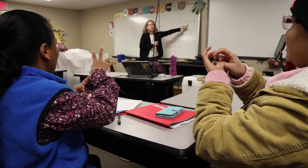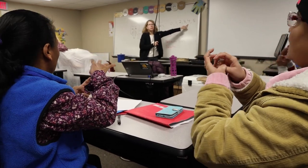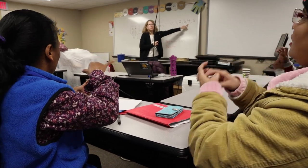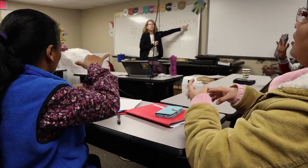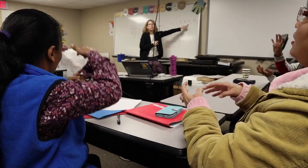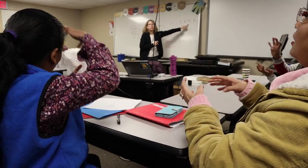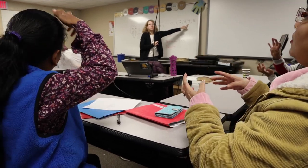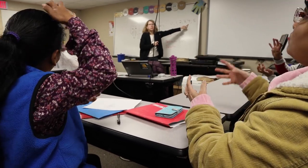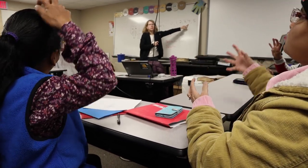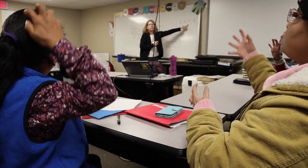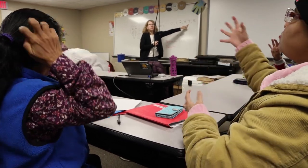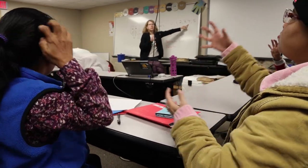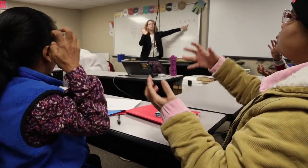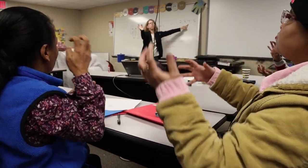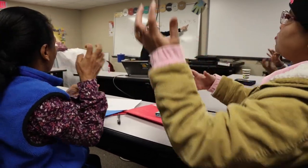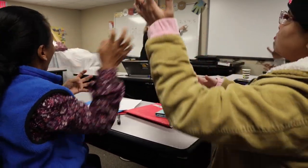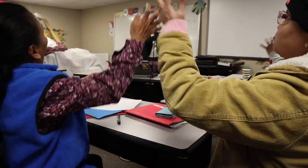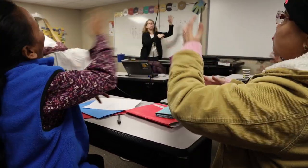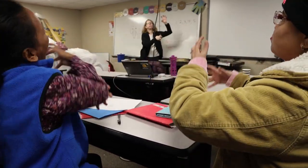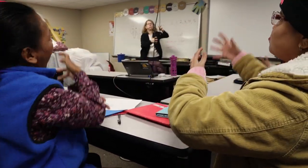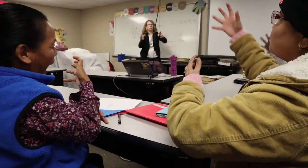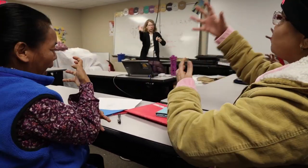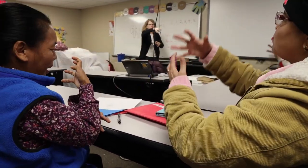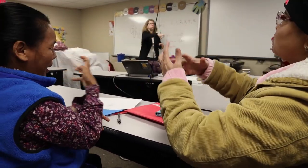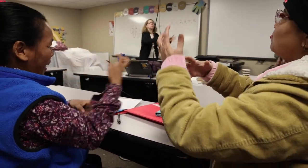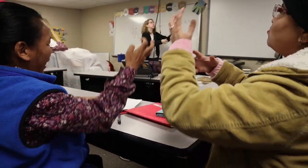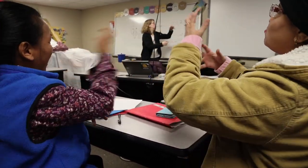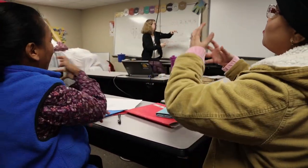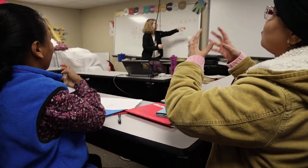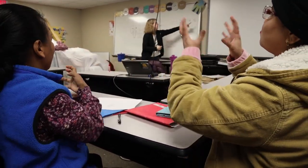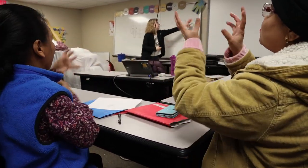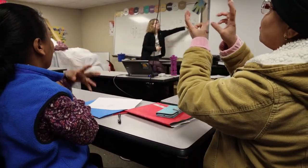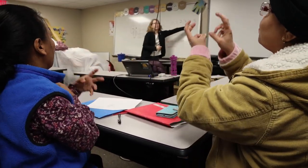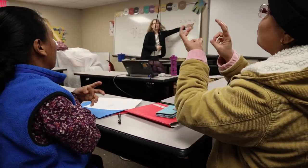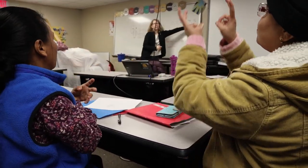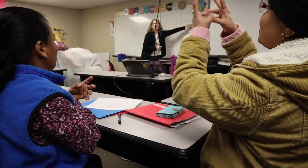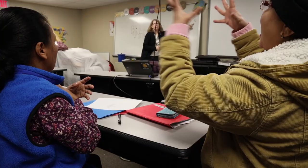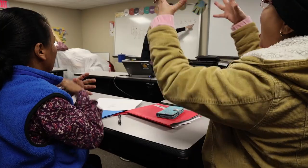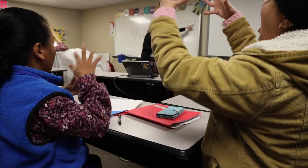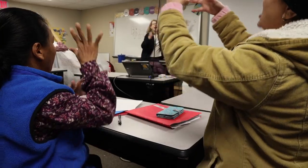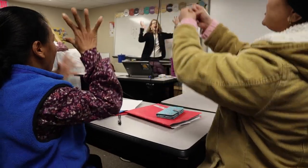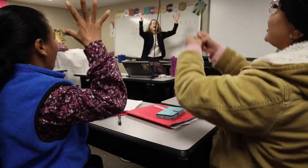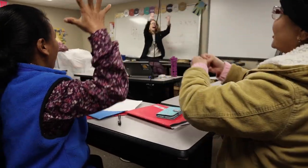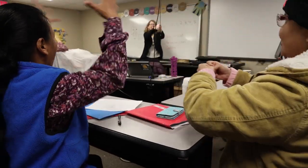(Purna) learn that in the refugee camp. In Bhutan, there was no access to any language